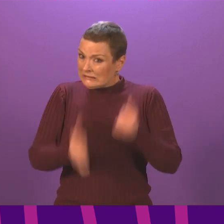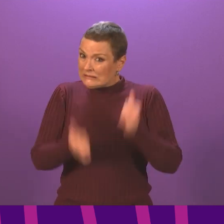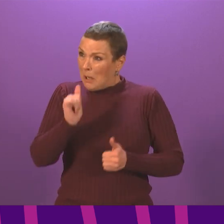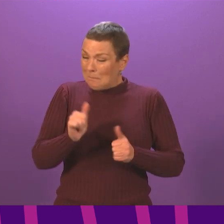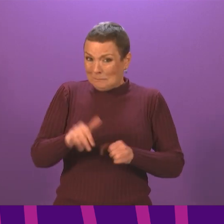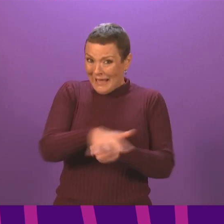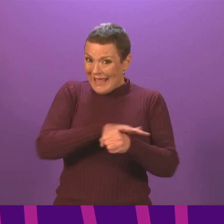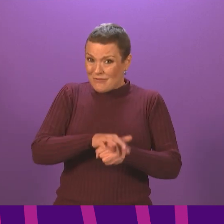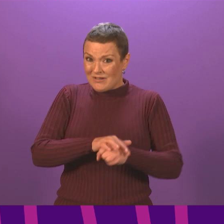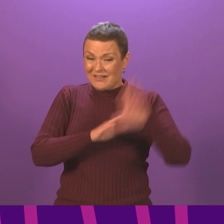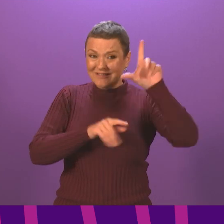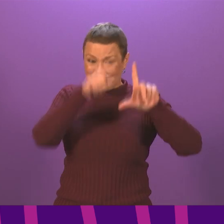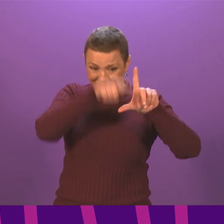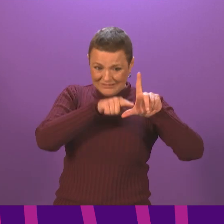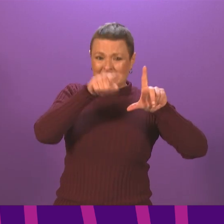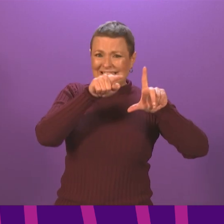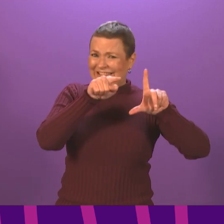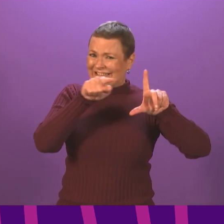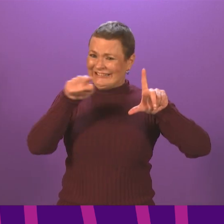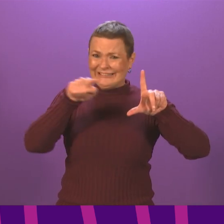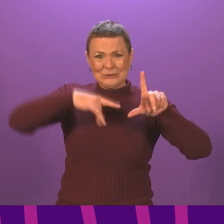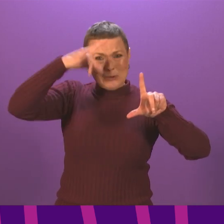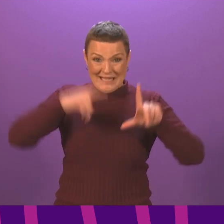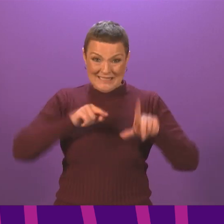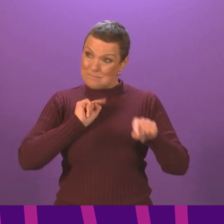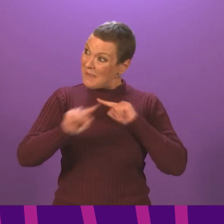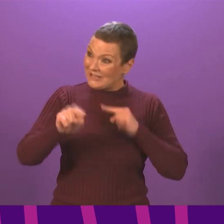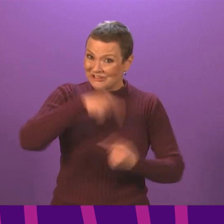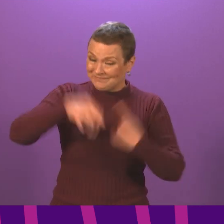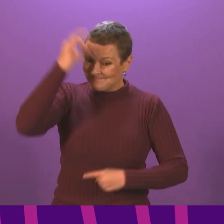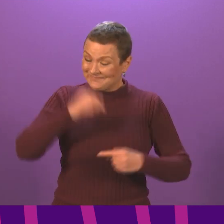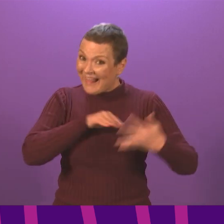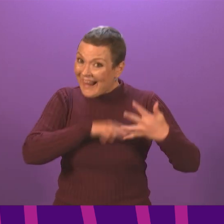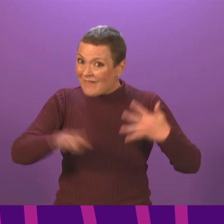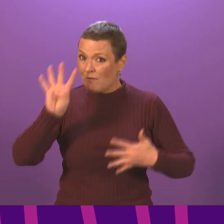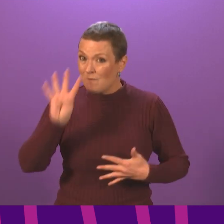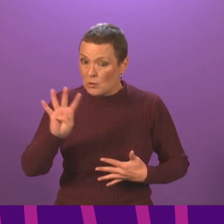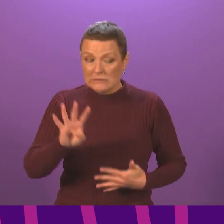stubbornly high in some of our communities, especially those that are now in level 4,